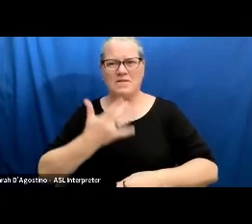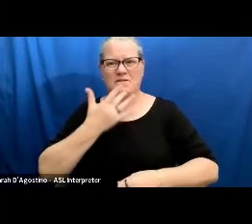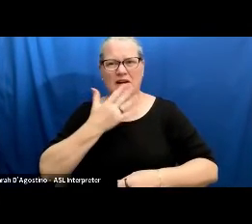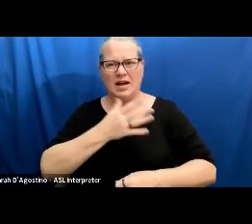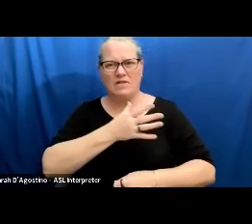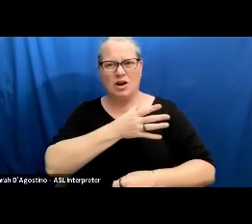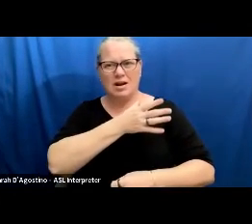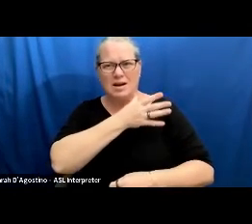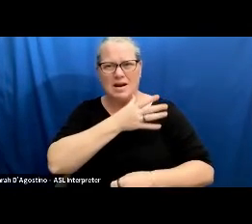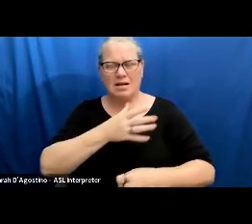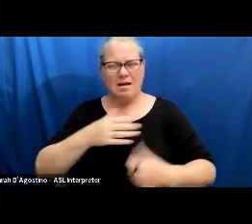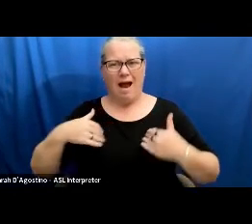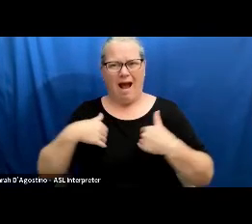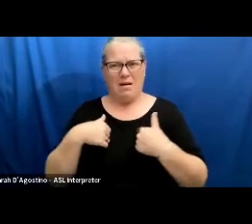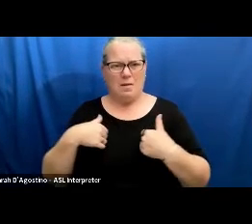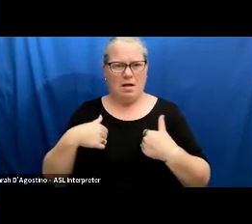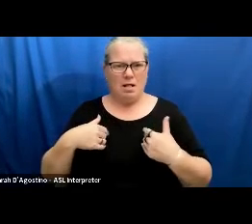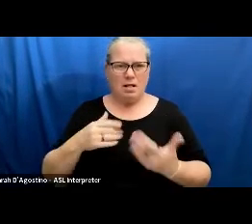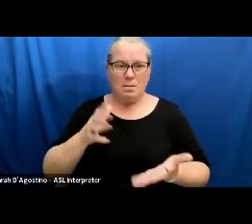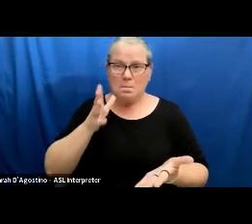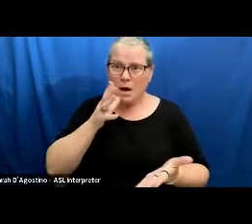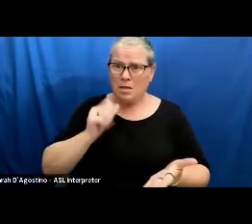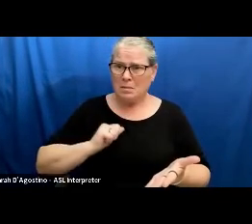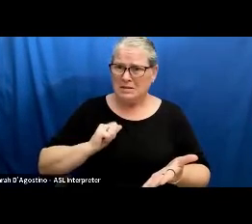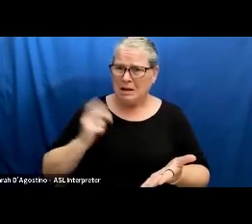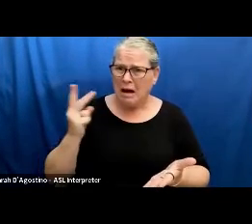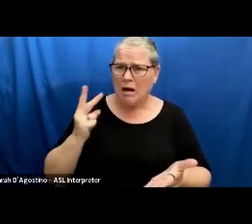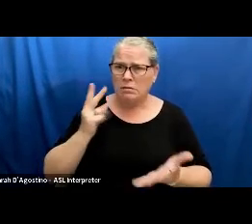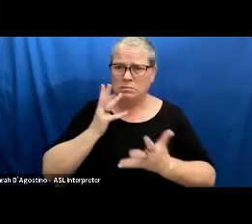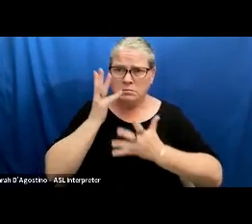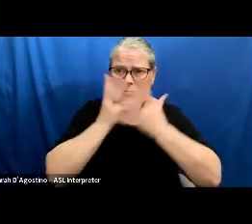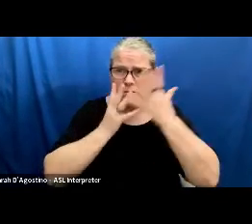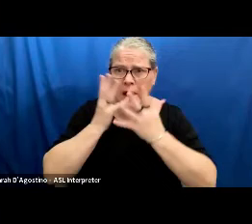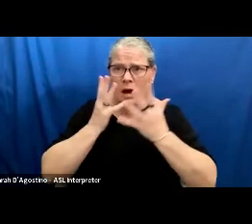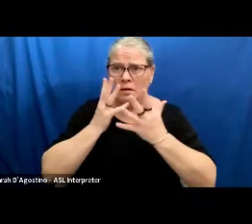too shocked and embarrassed to say anything except that i had been voting for many years